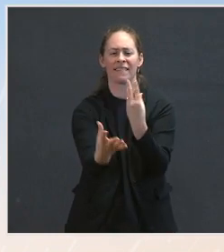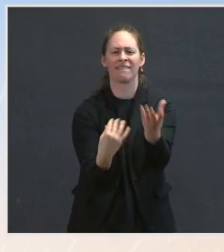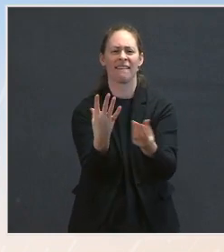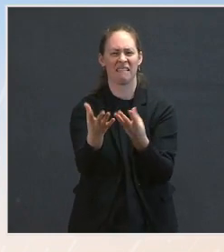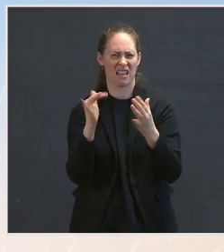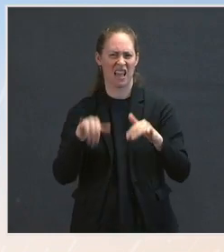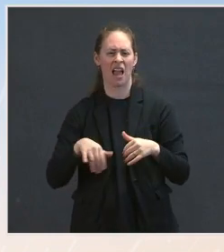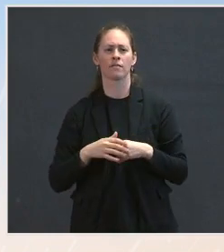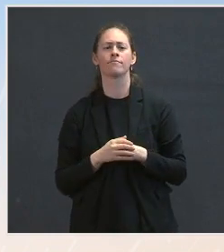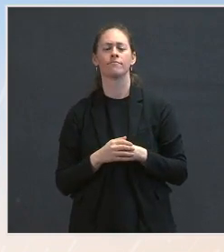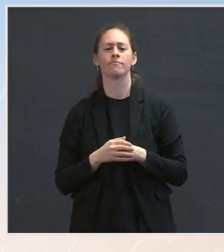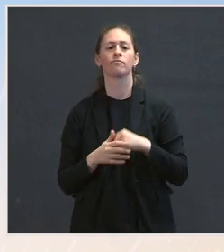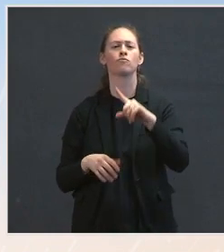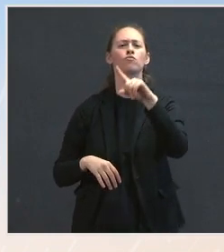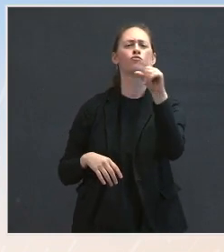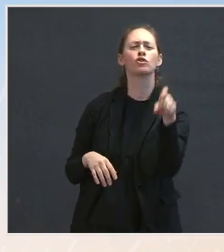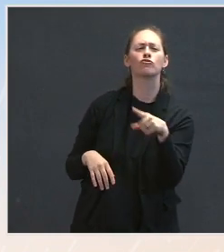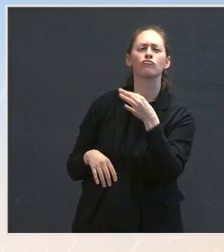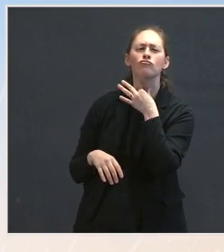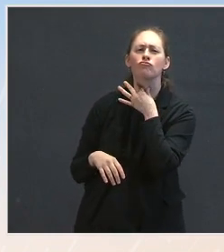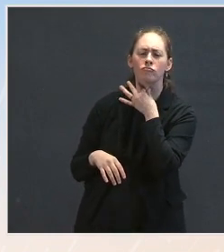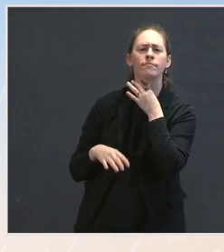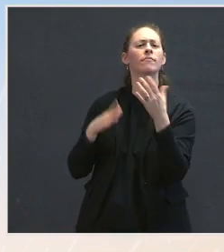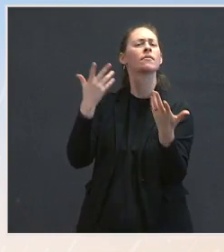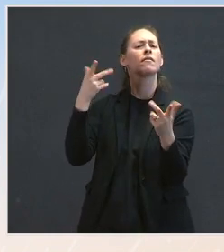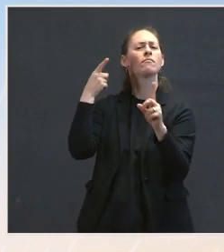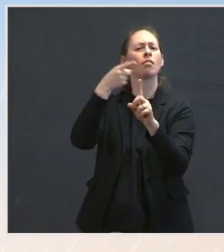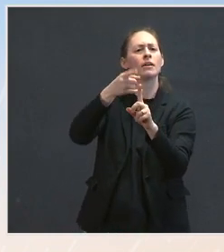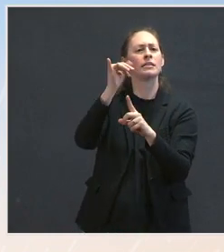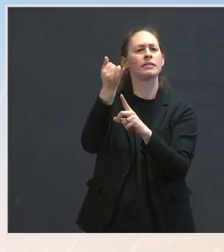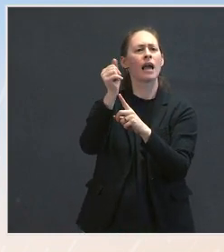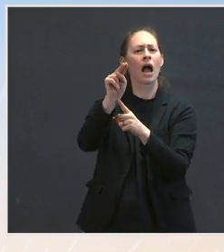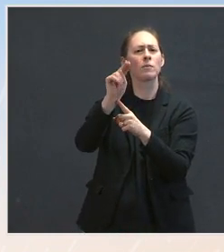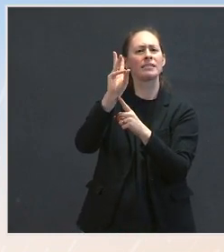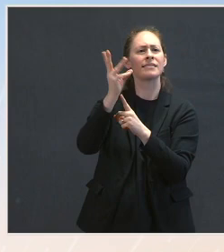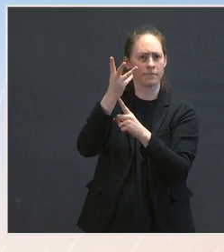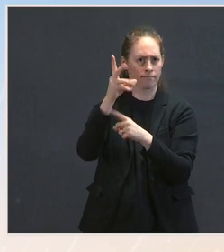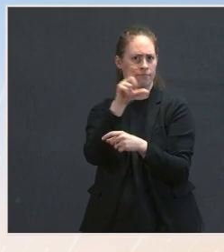to the January 6th events. Mike Pence and his family were there that day.